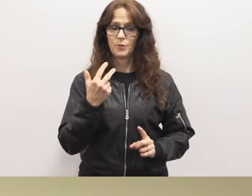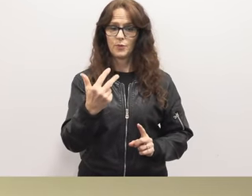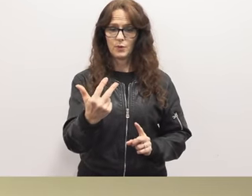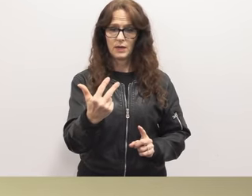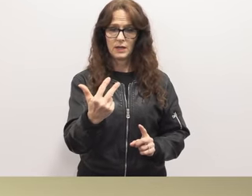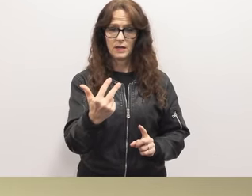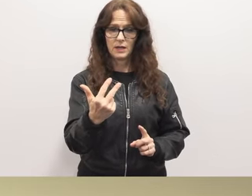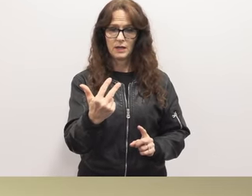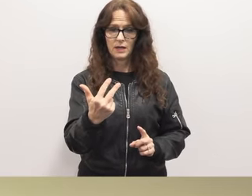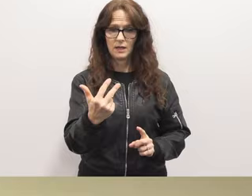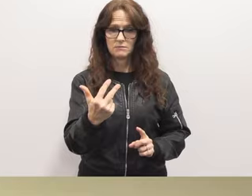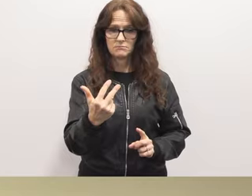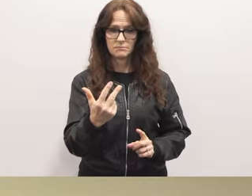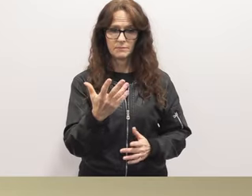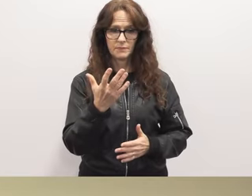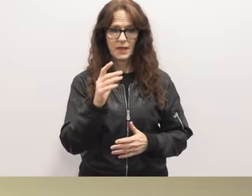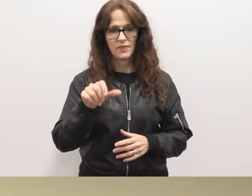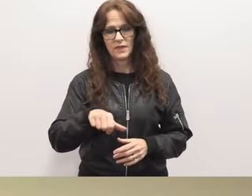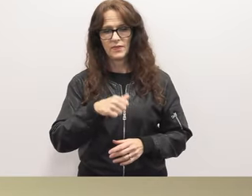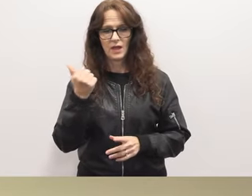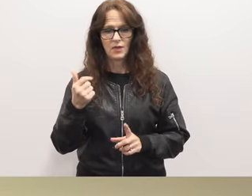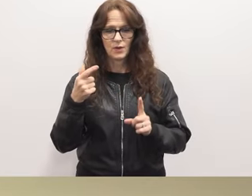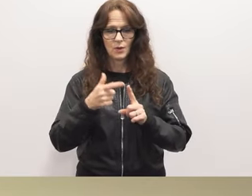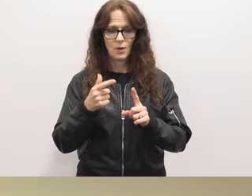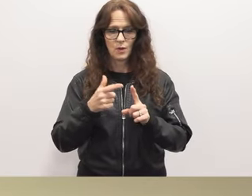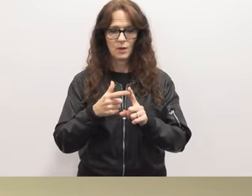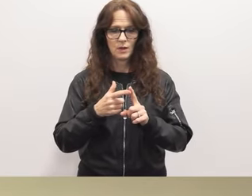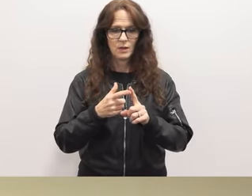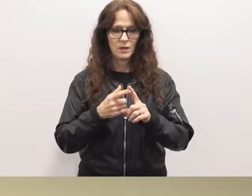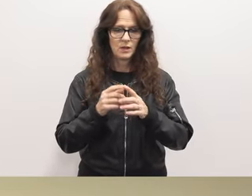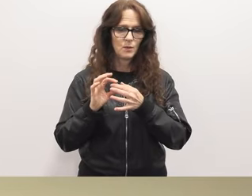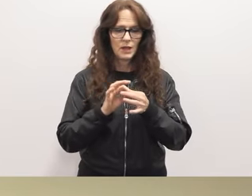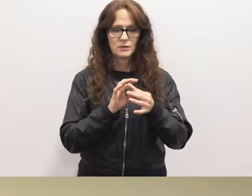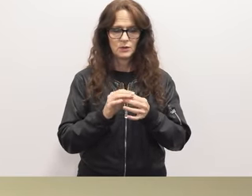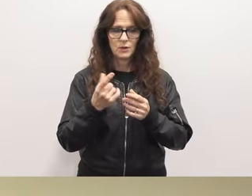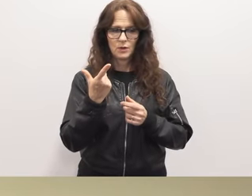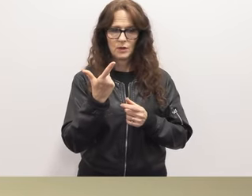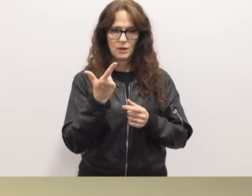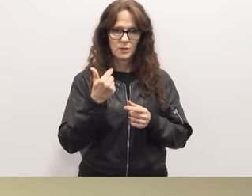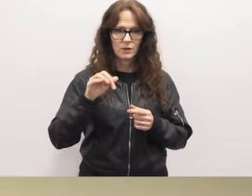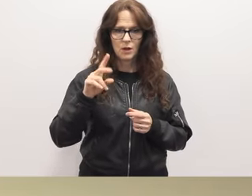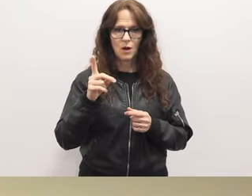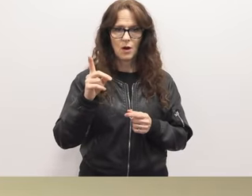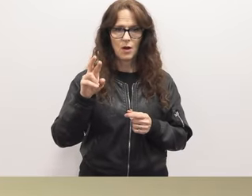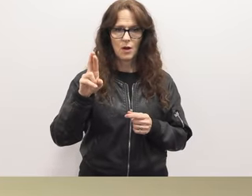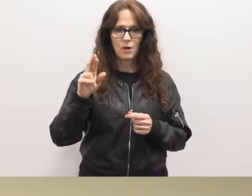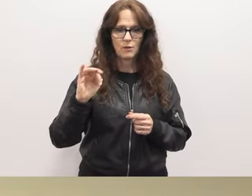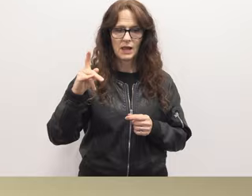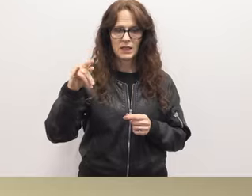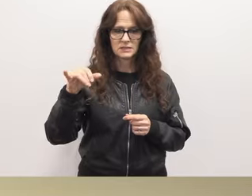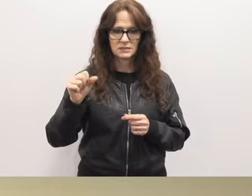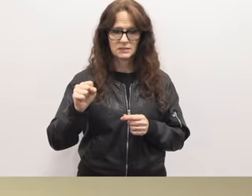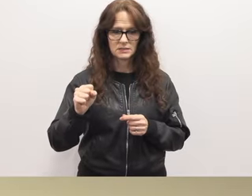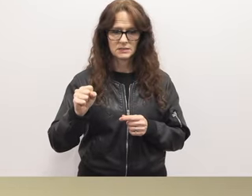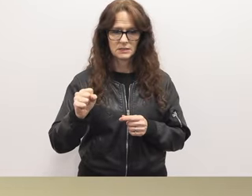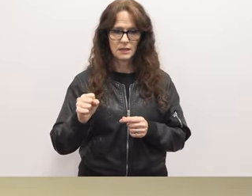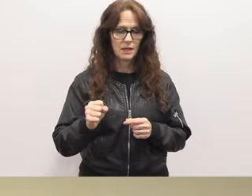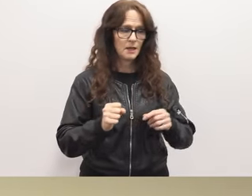and then we'll work through some of these other goals after we've worked through all the goals and we'll work through the guardrails. So Madam Superintendent,